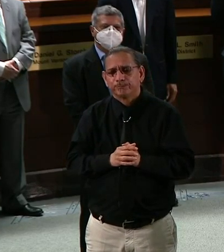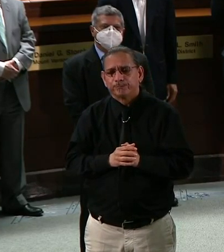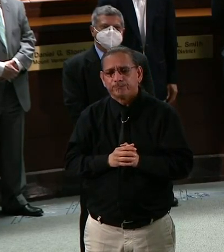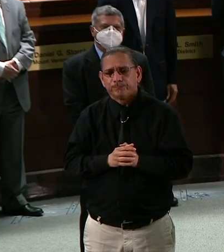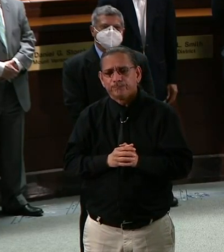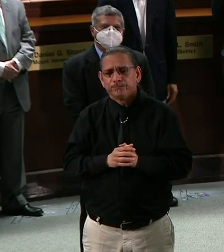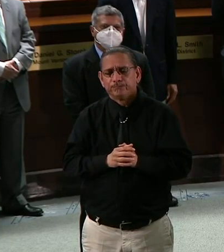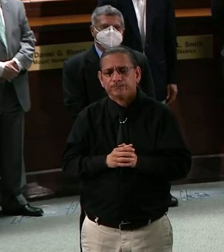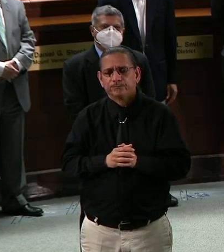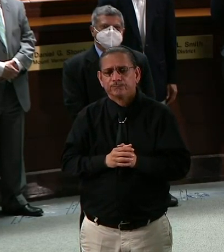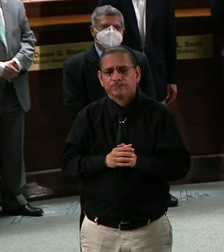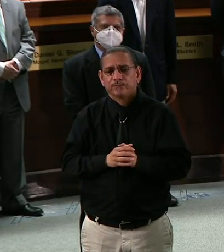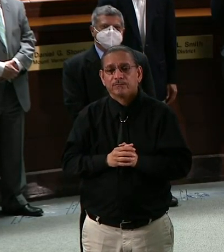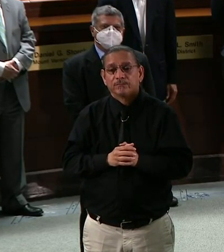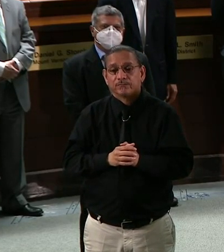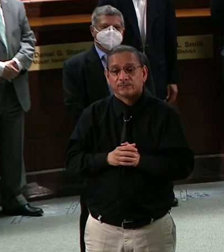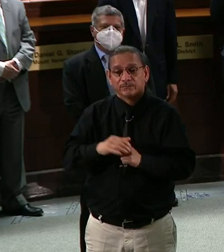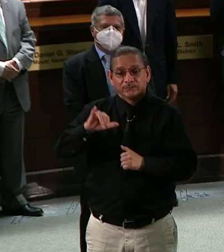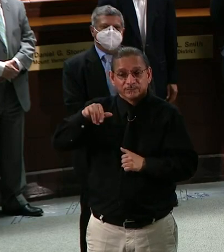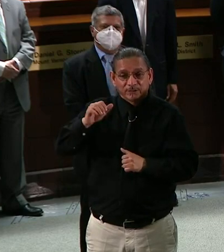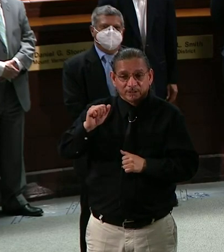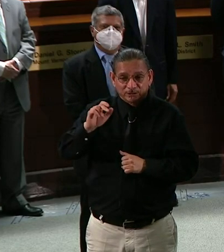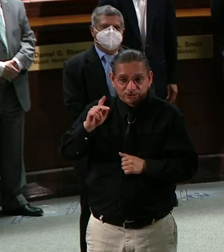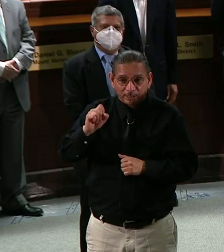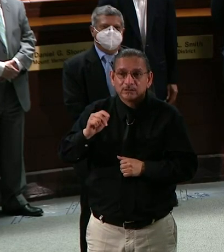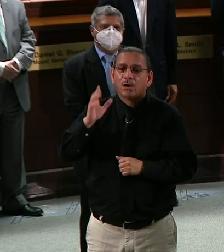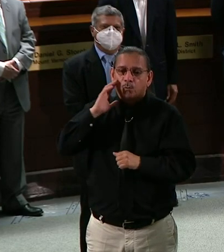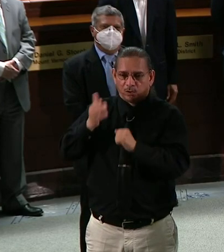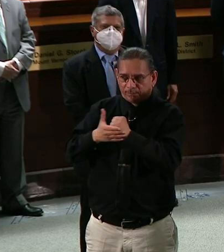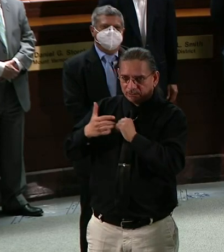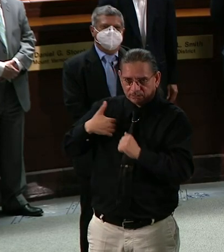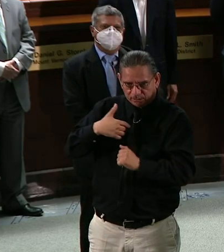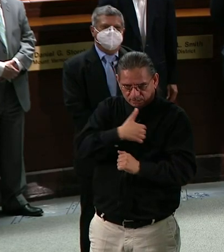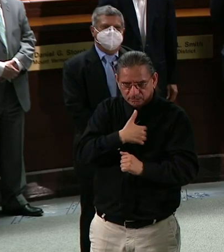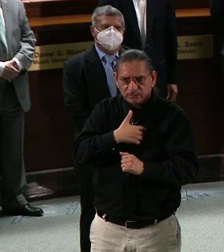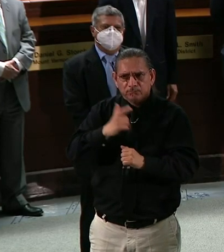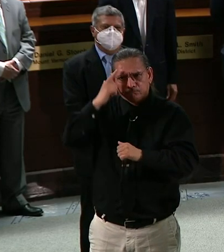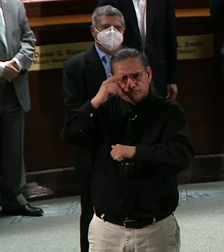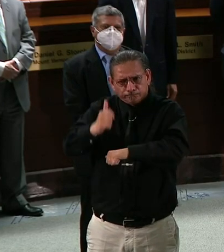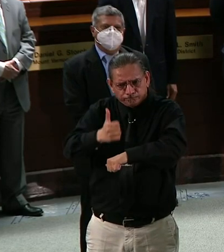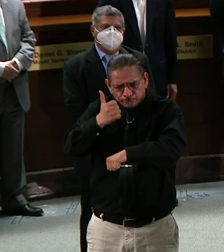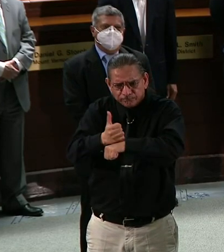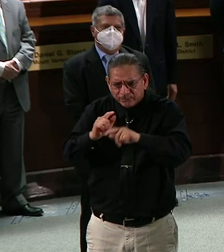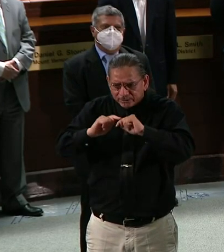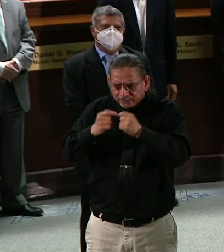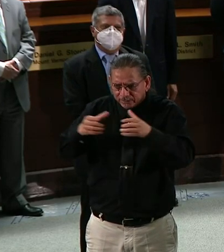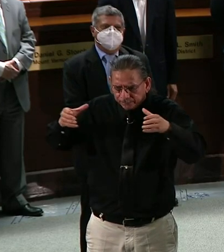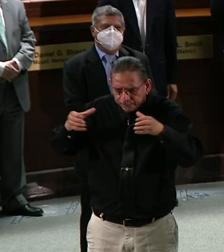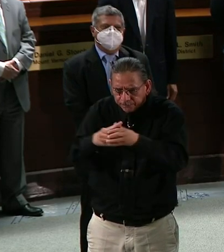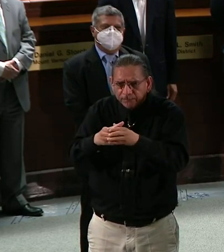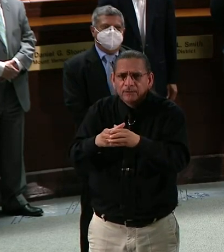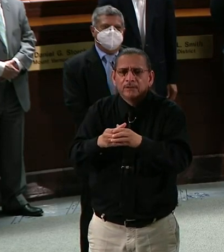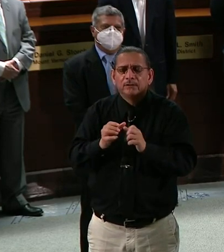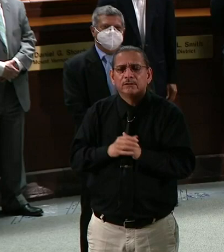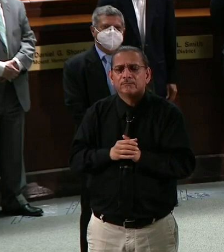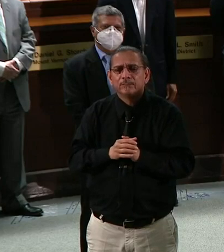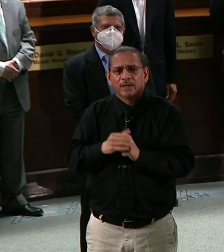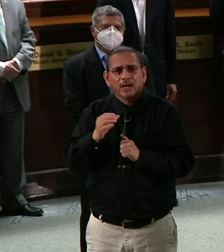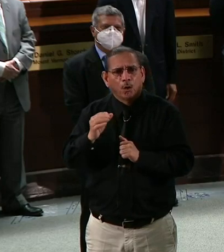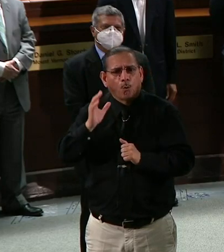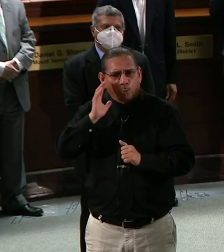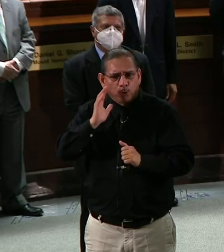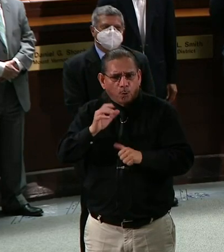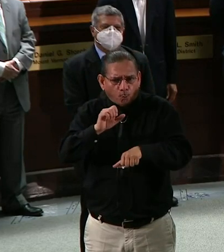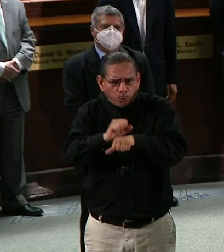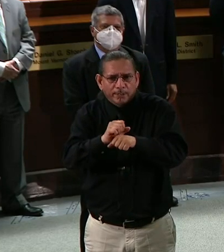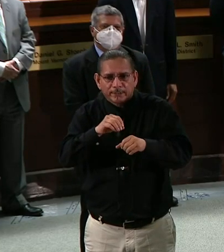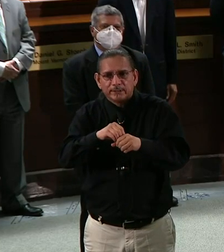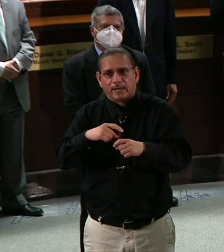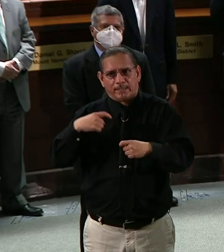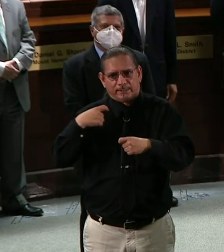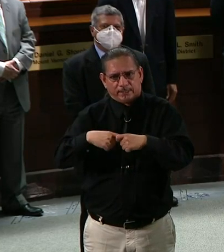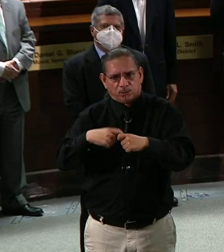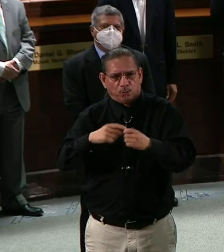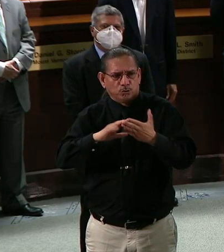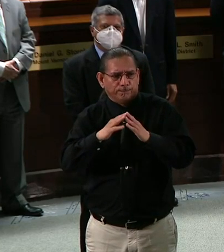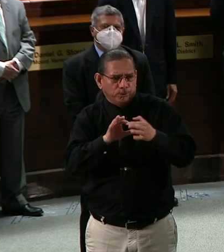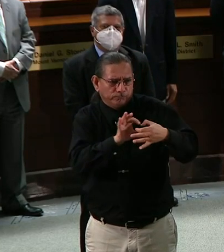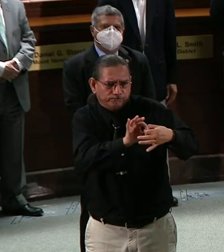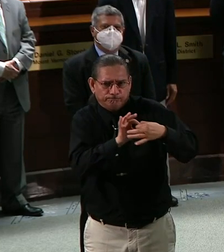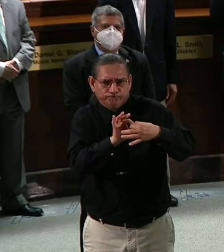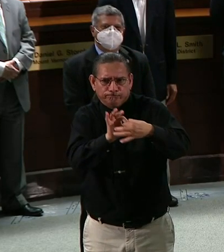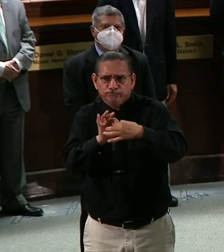BEEN. I GUESS THE MOST. EVEN